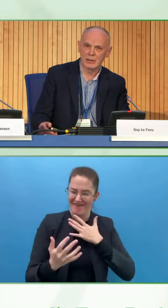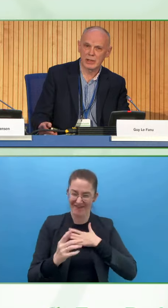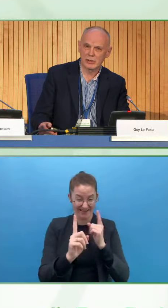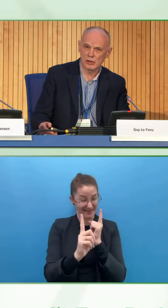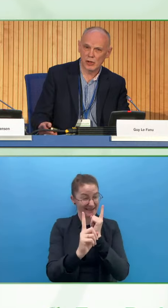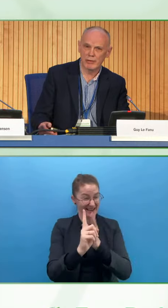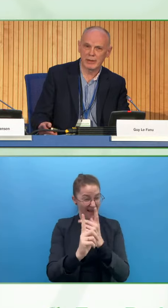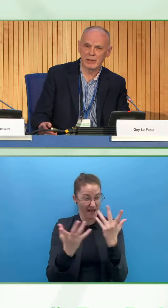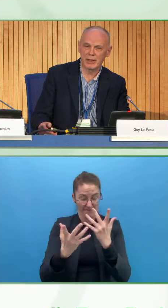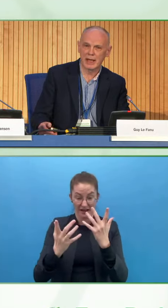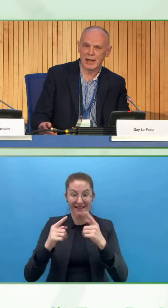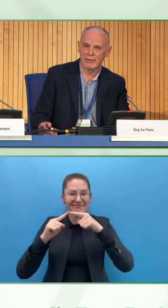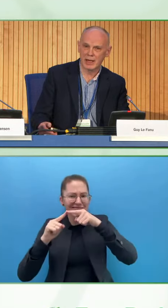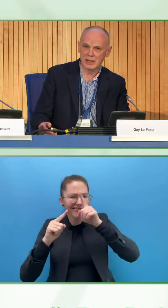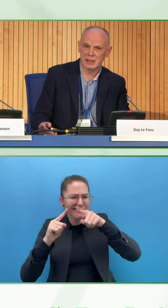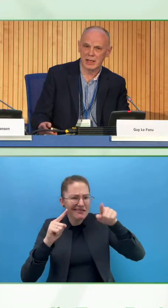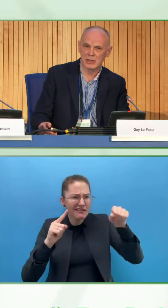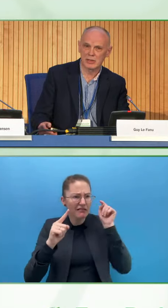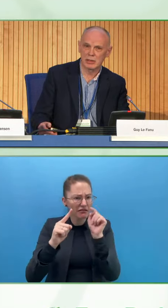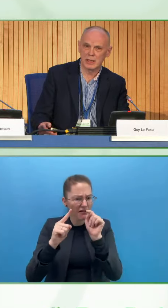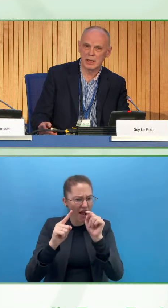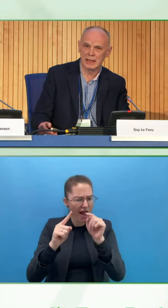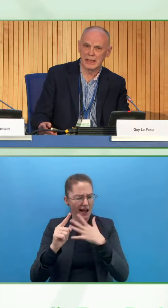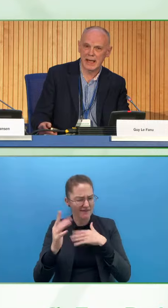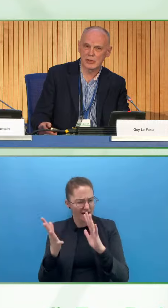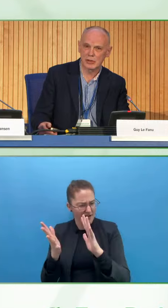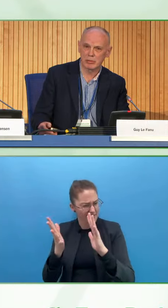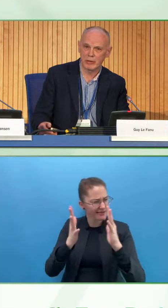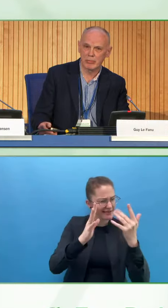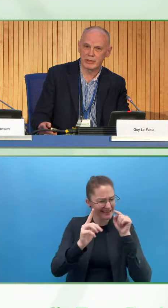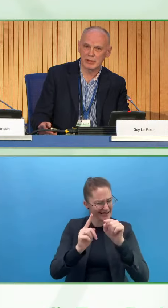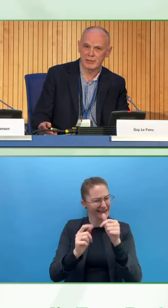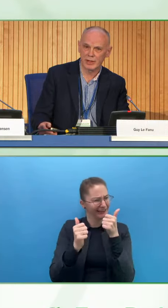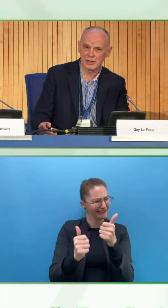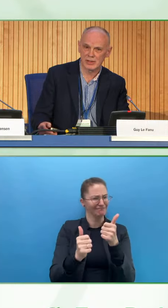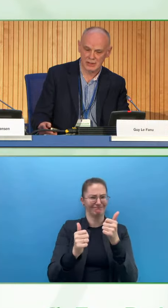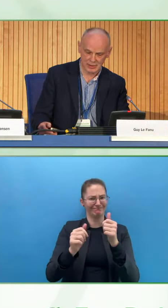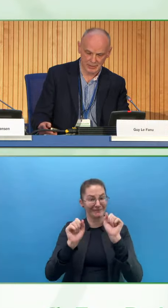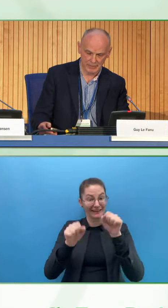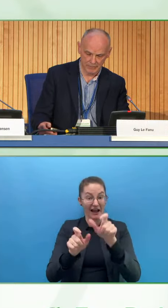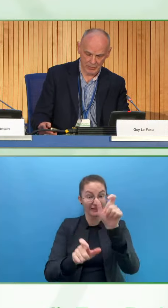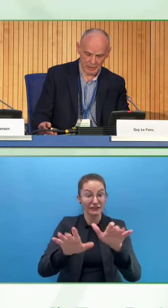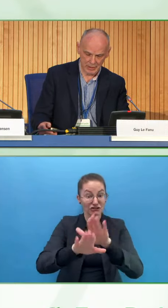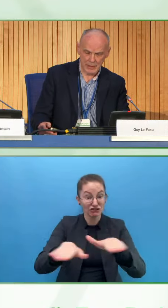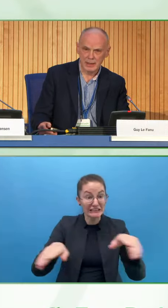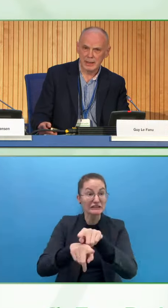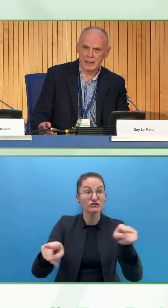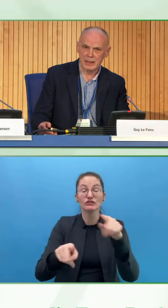And ensuring that they have access to learning and age-appropriate devices.